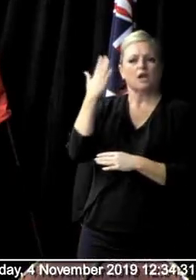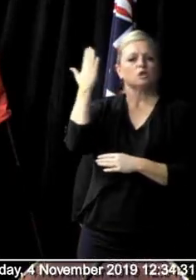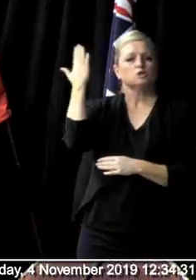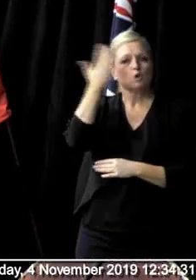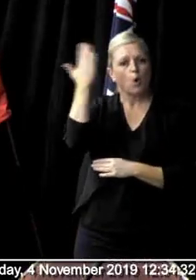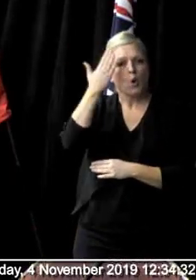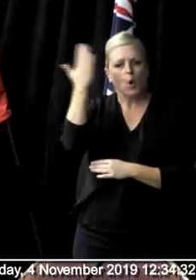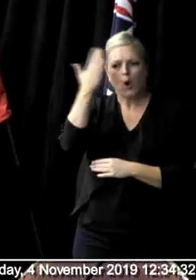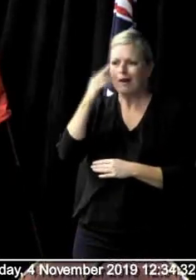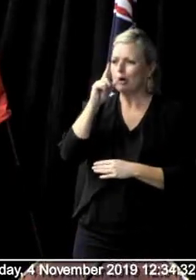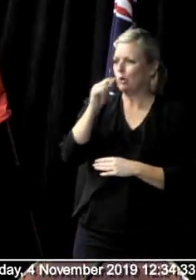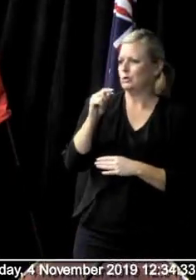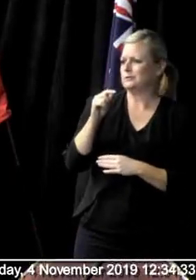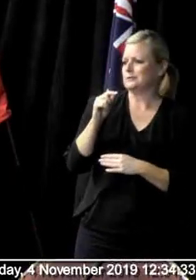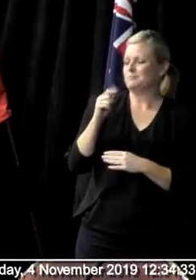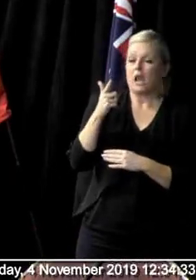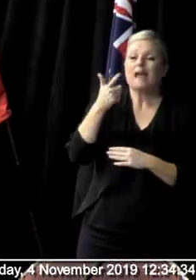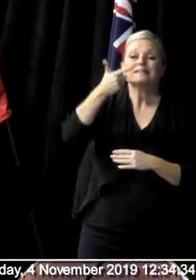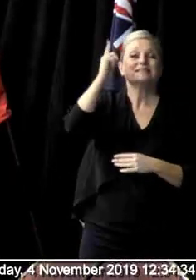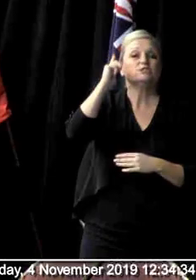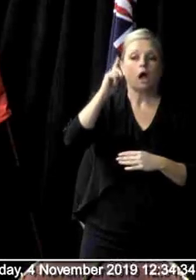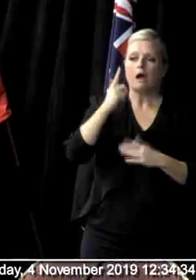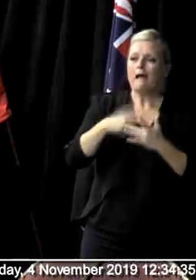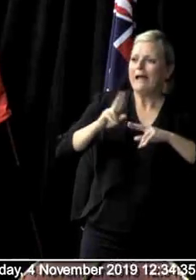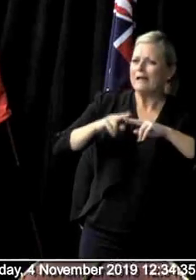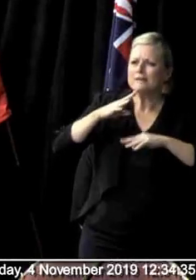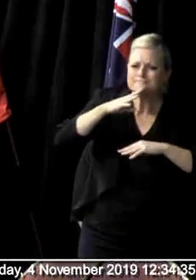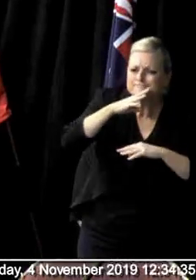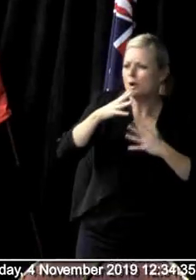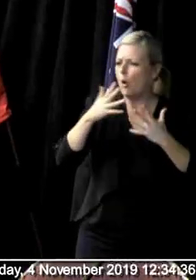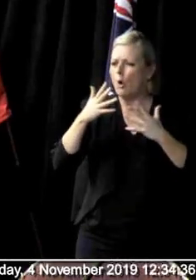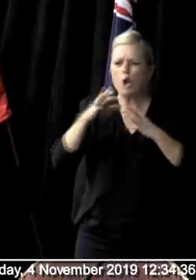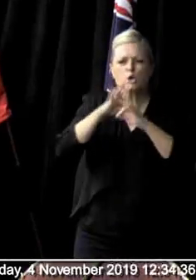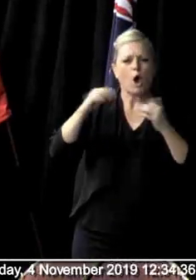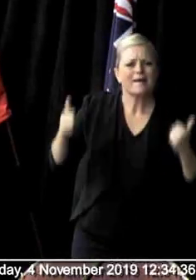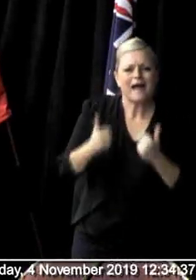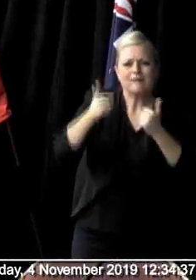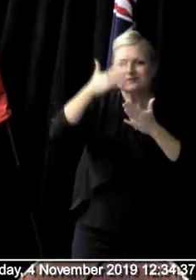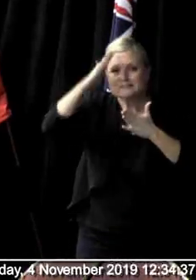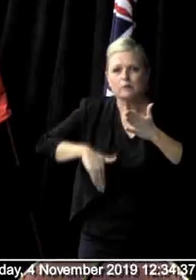could seek advice from those who had a – maybe a bit more training or a bit more expertise.